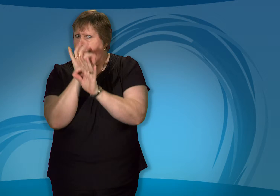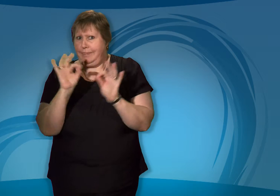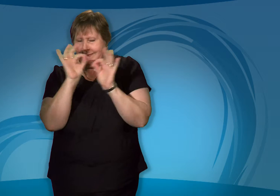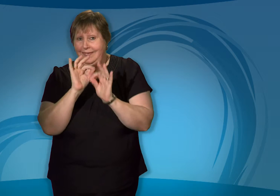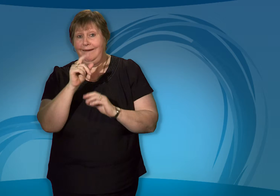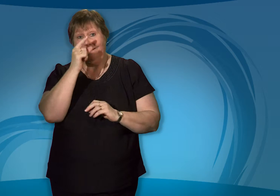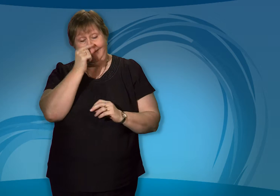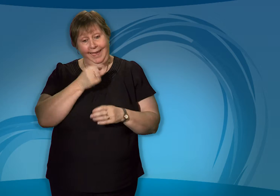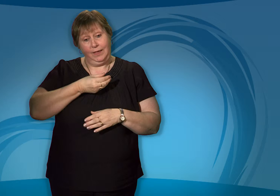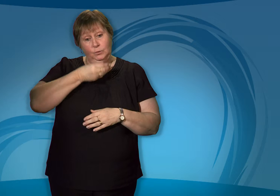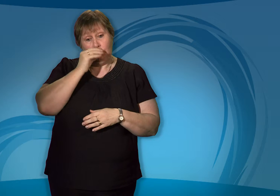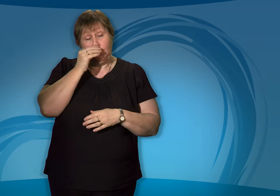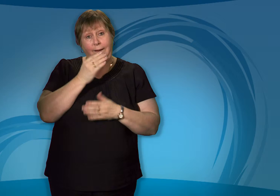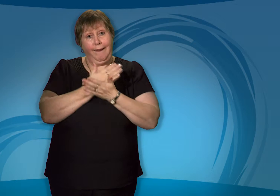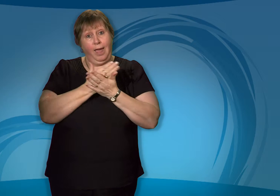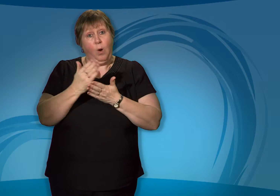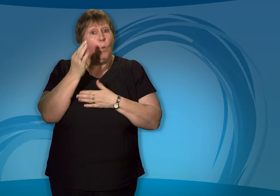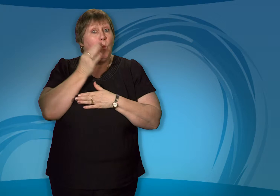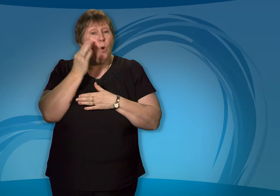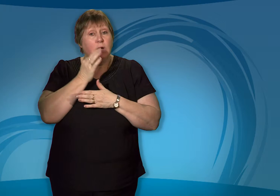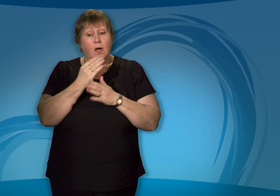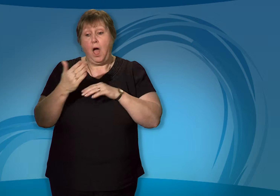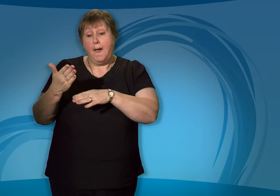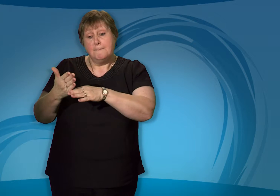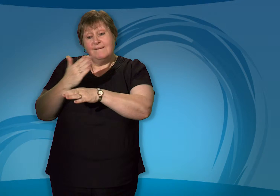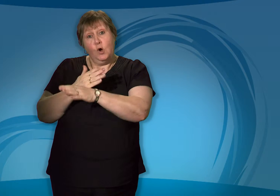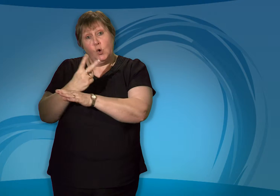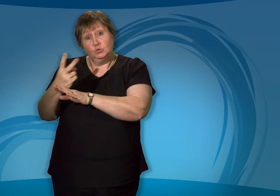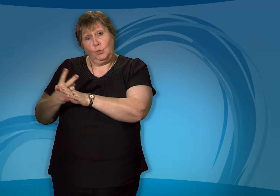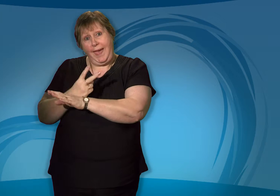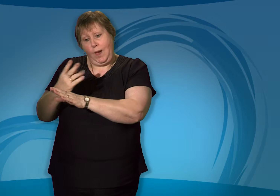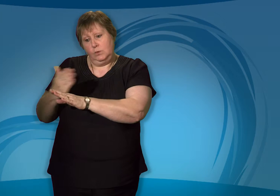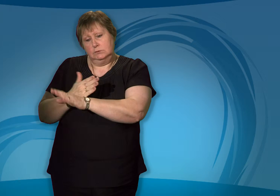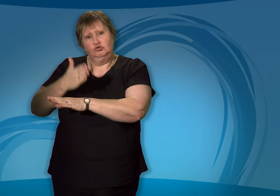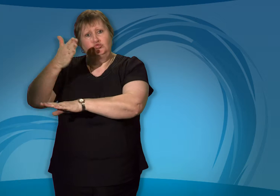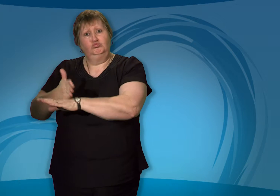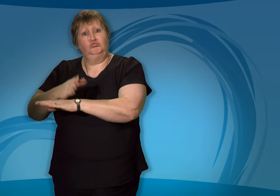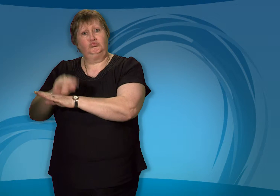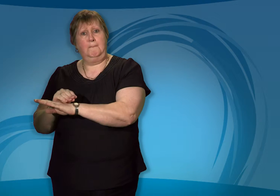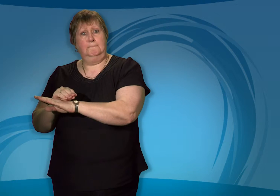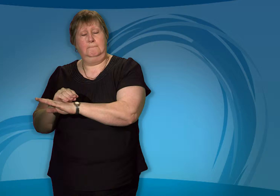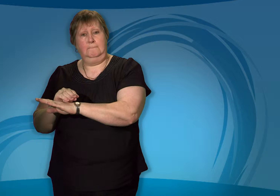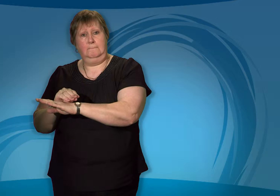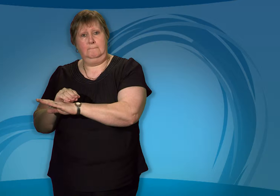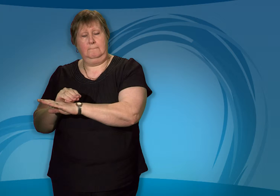You may drink clear fluids only up to 2 hours before your appointment time.